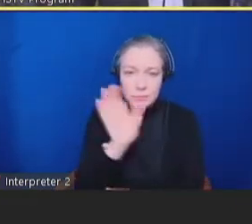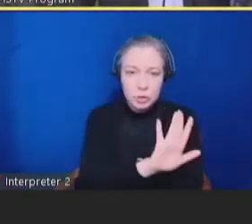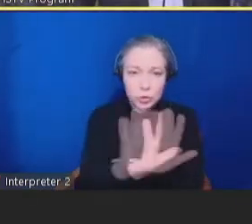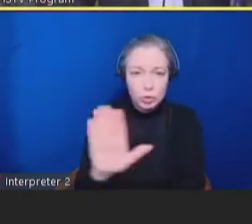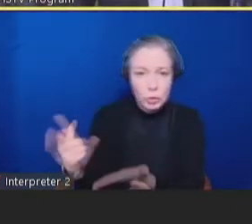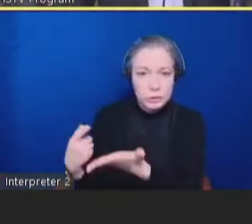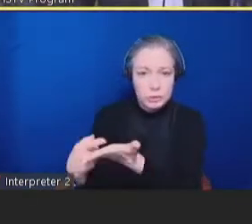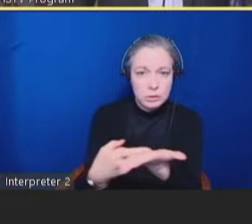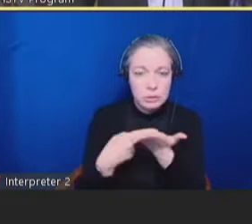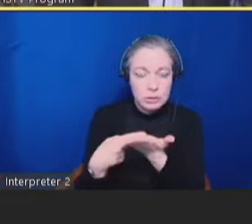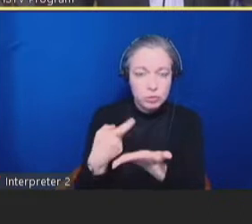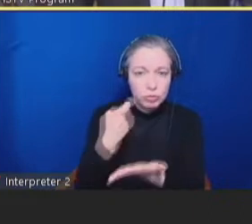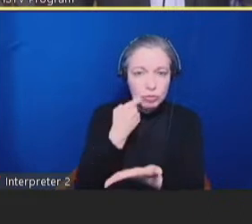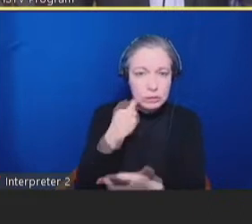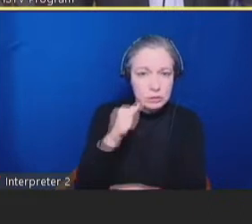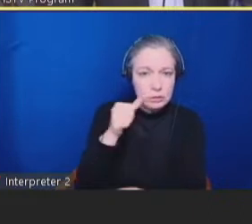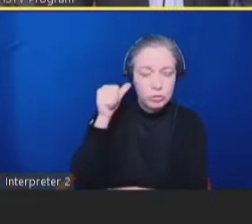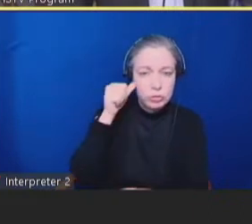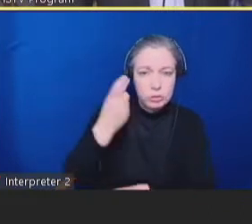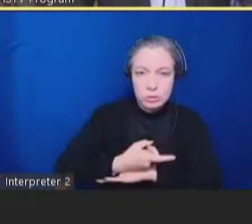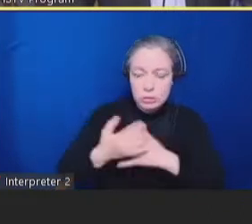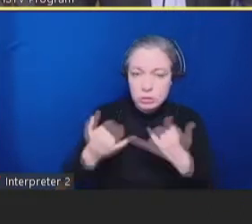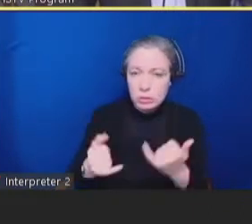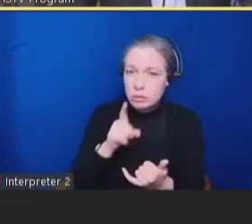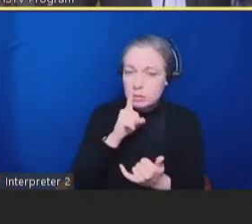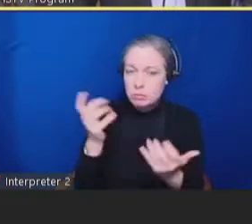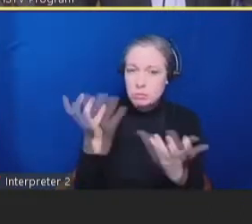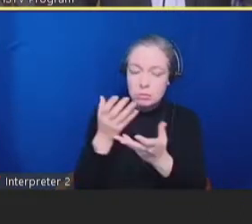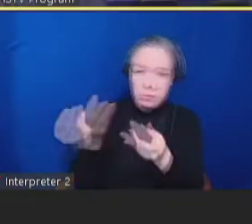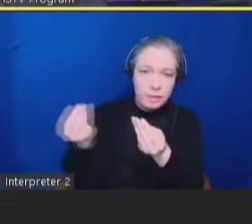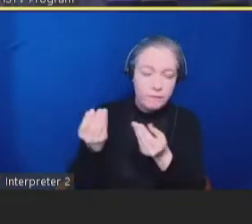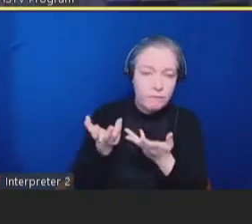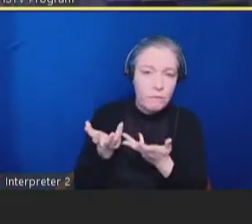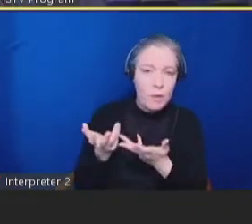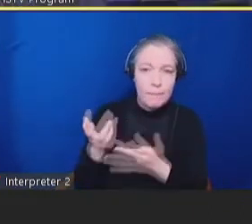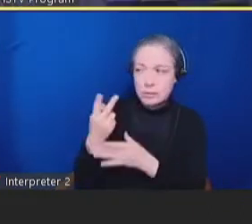very informative for both Miranda and I, as we take this work forward. The intent here is to